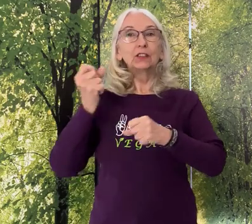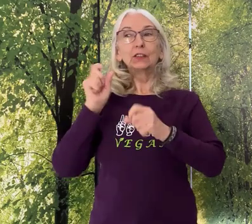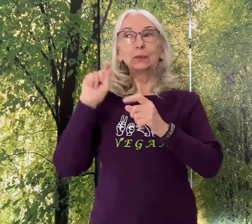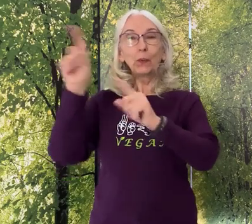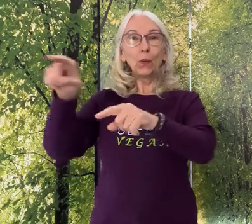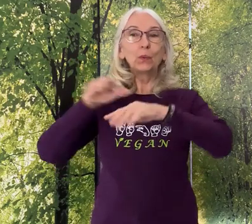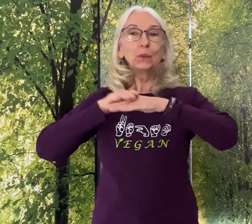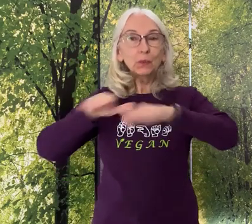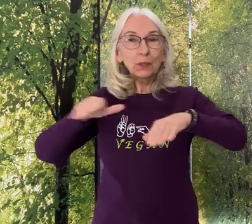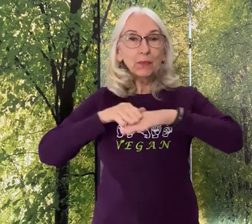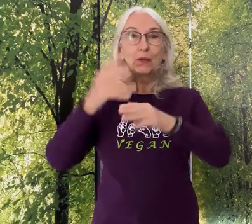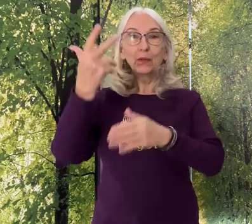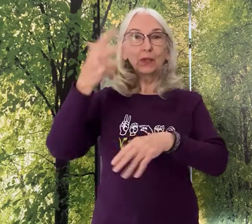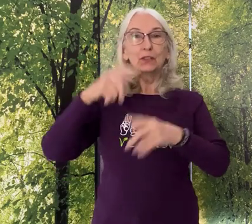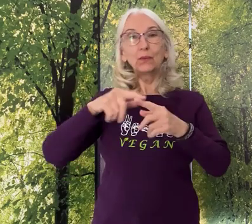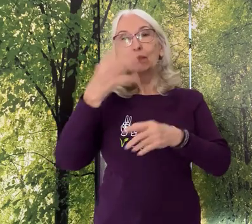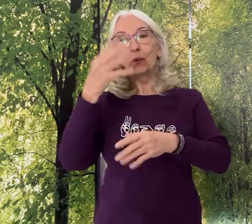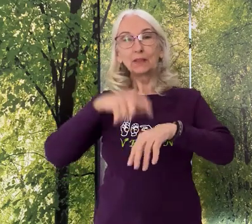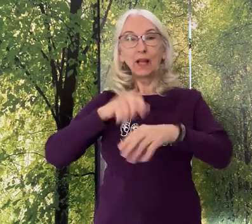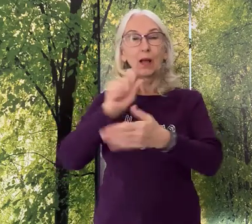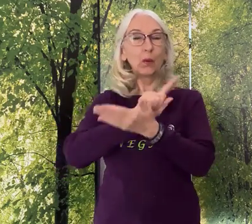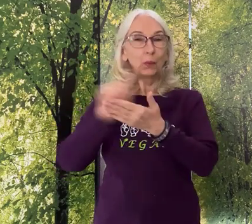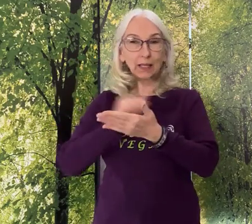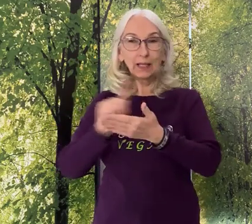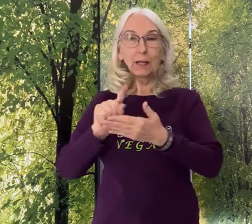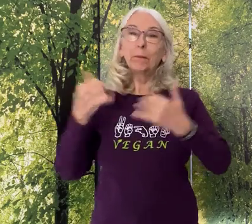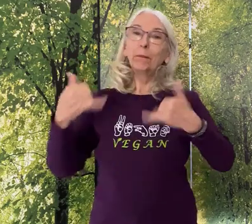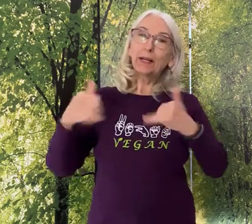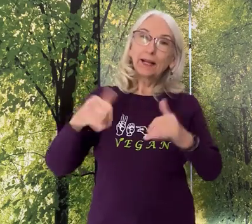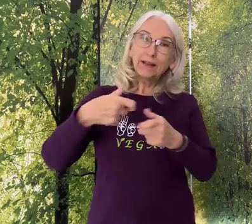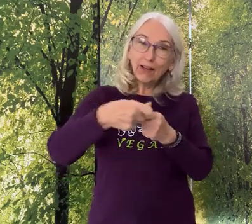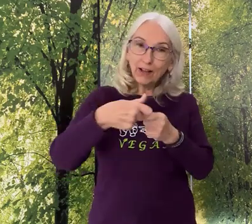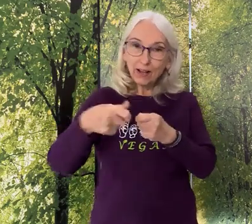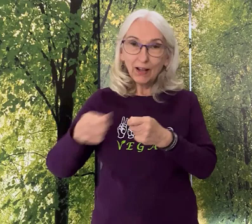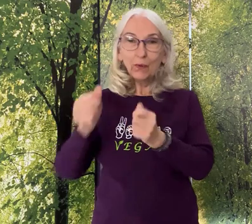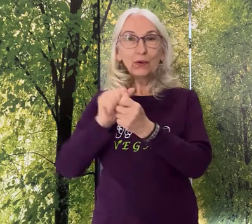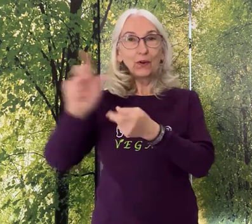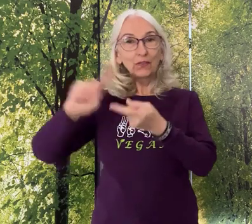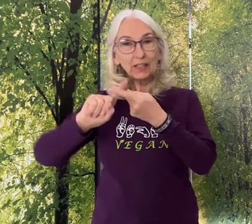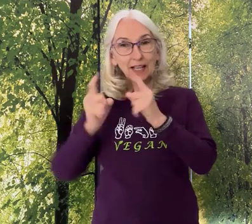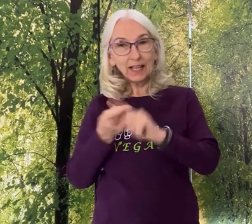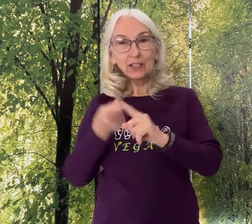She swims three to four times a week and plays cards with her friends.